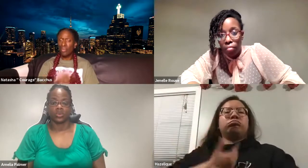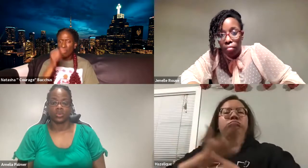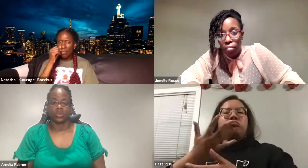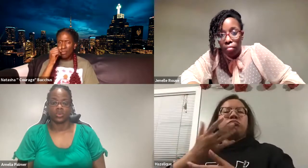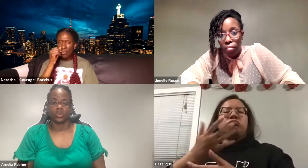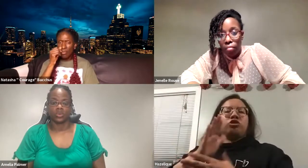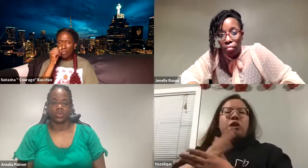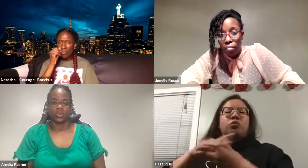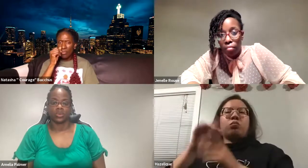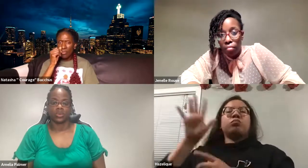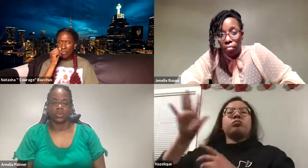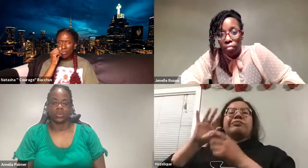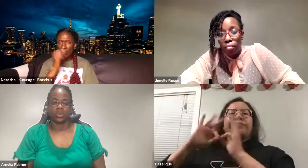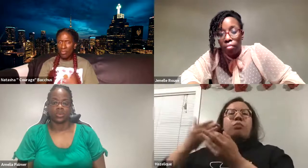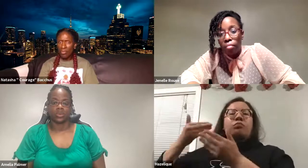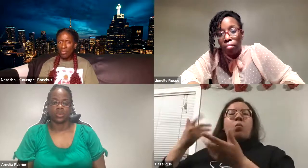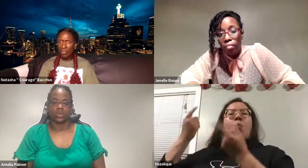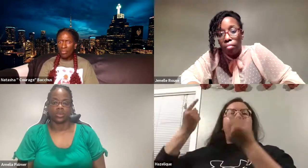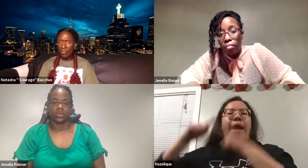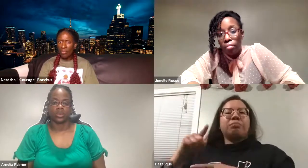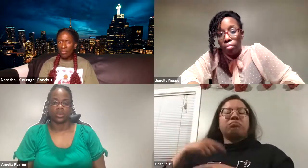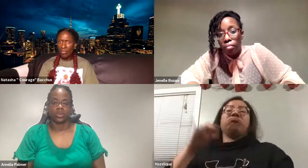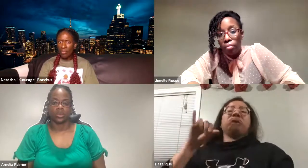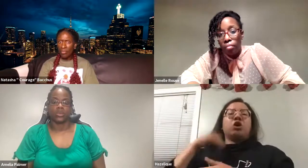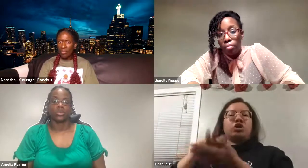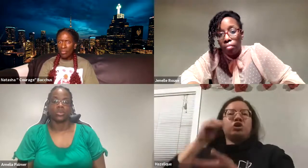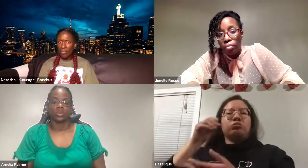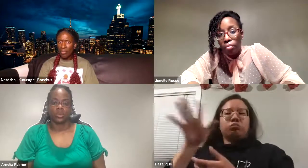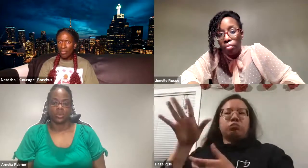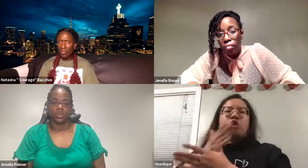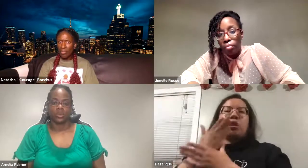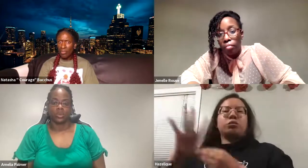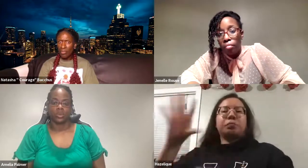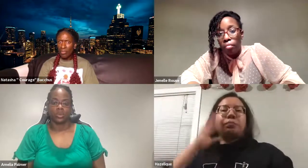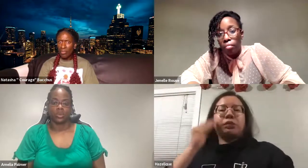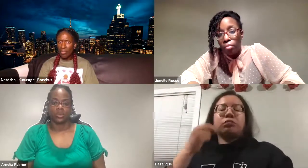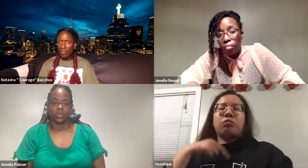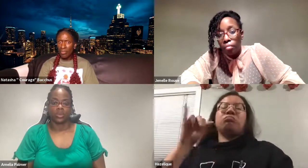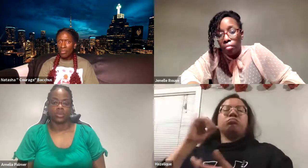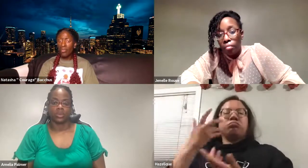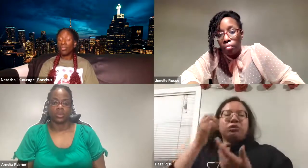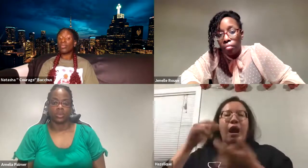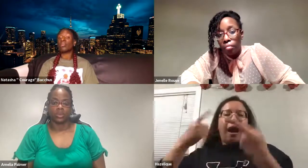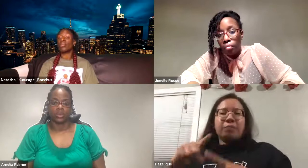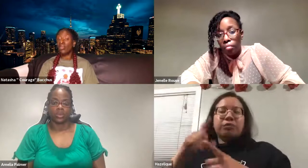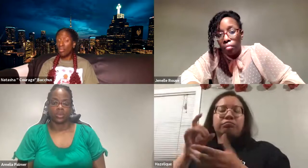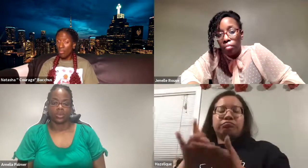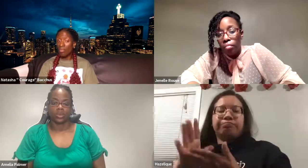there's one person that i'd met who had shared their story about their family and what happened to their family and i learned about their history and their experience